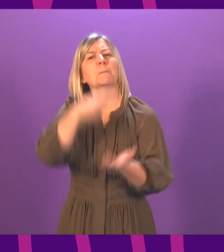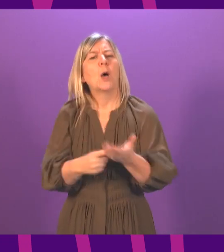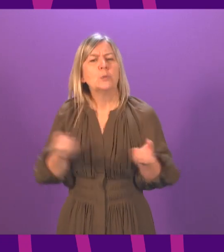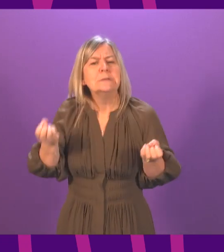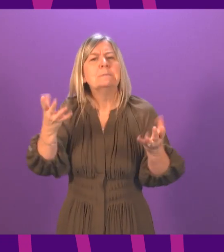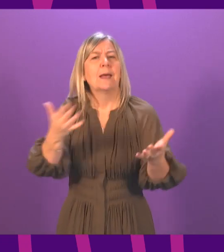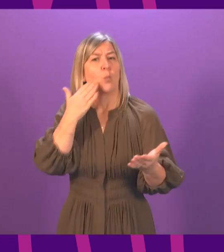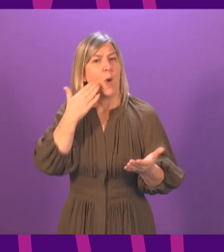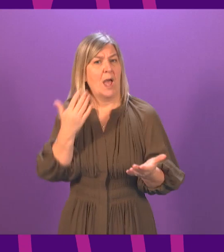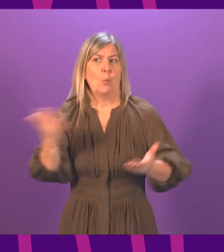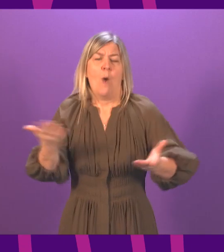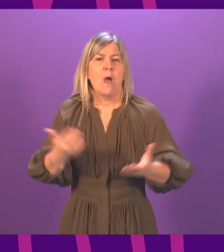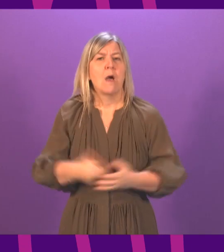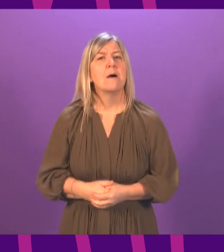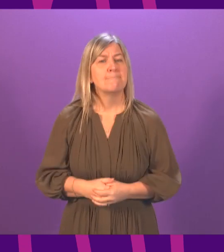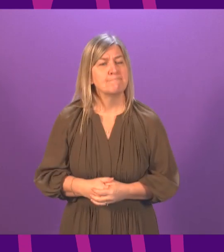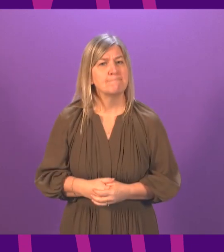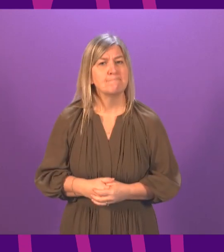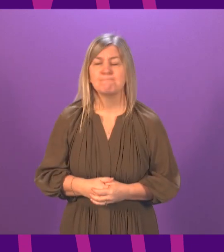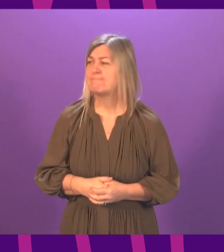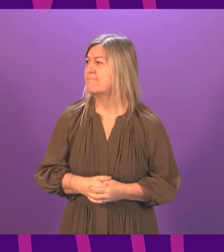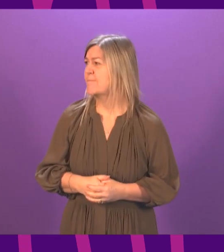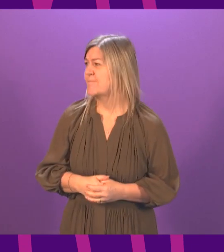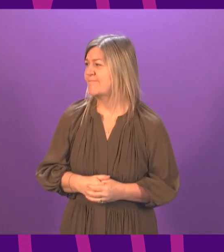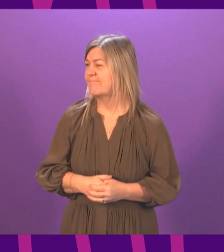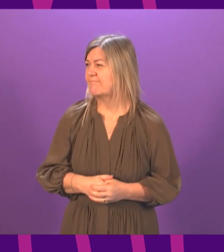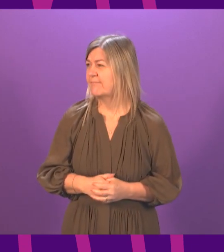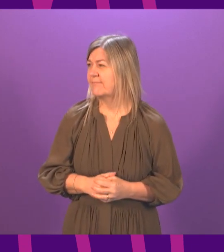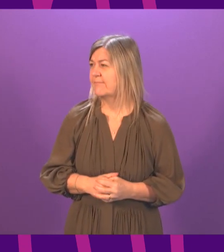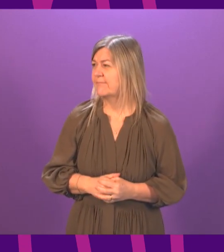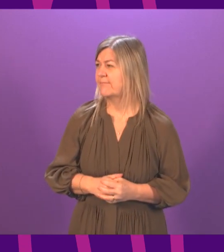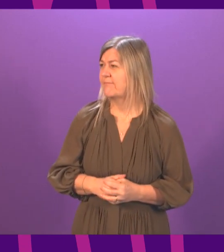The First Minister: On the question about the money,